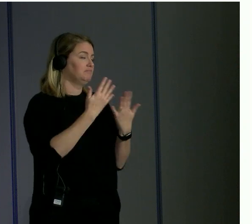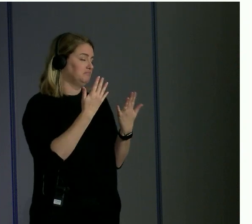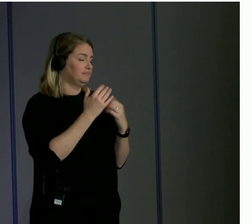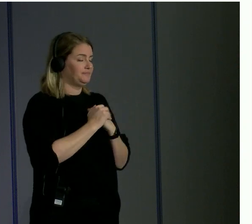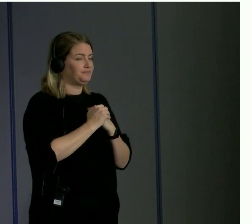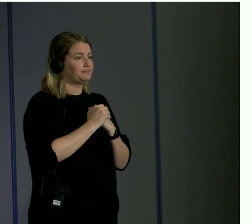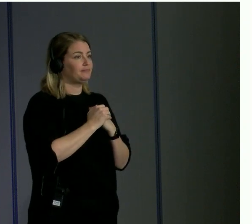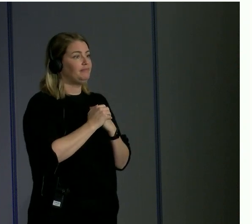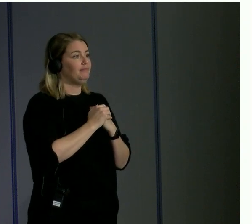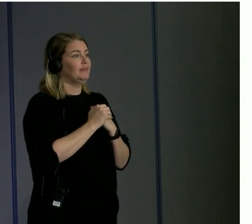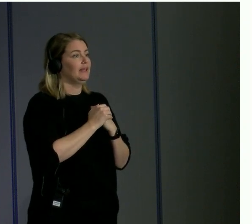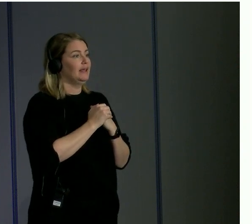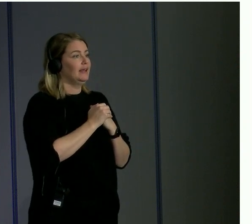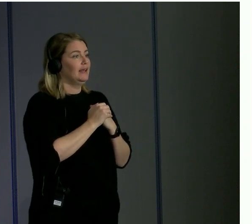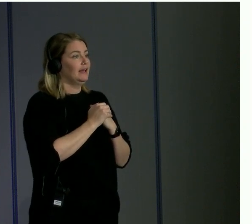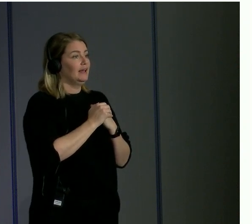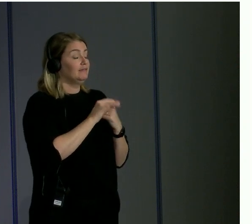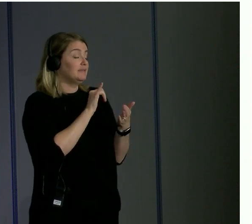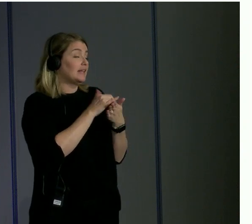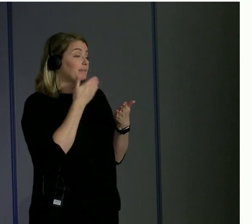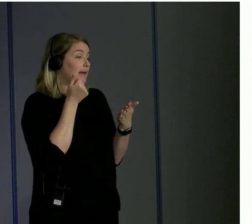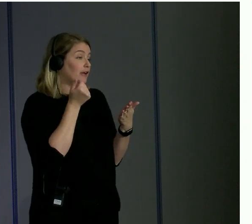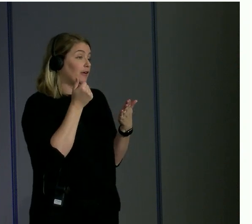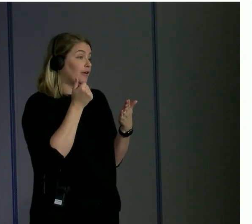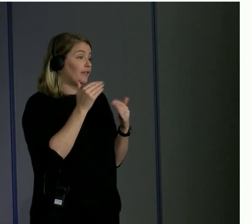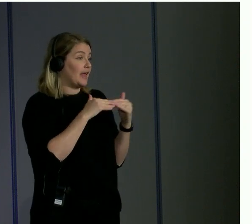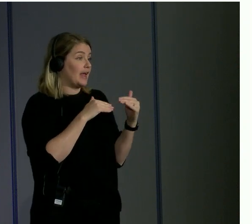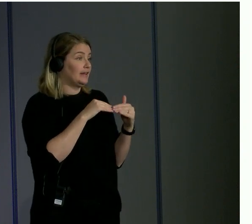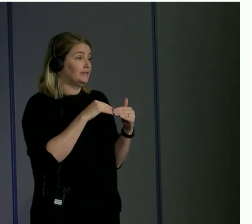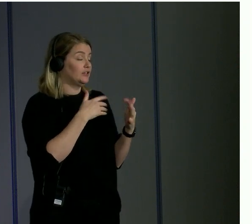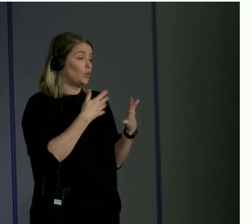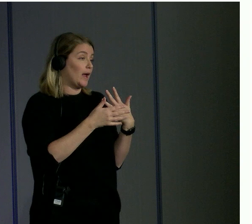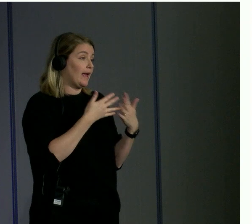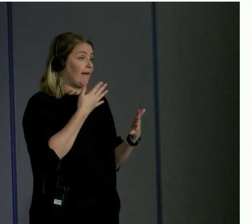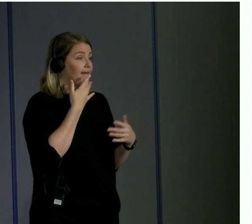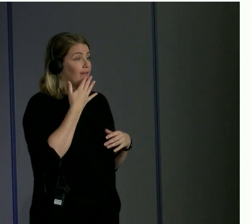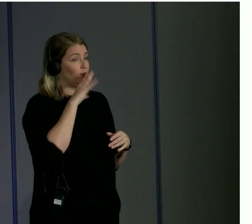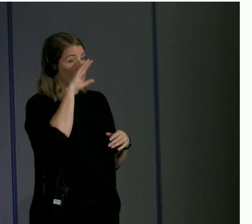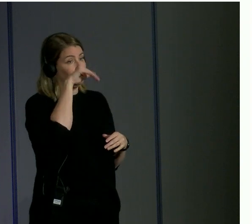That's better than a gray elephant, wouldn't you say?